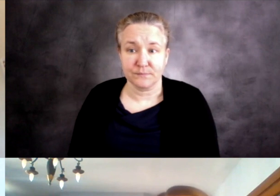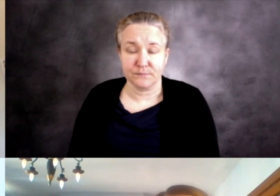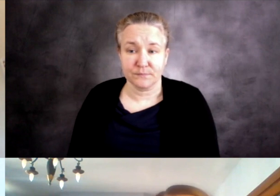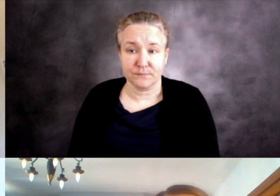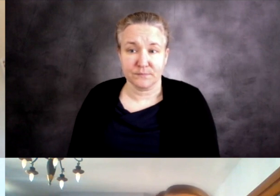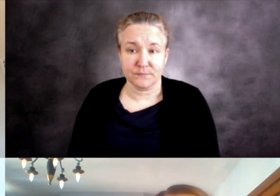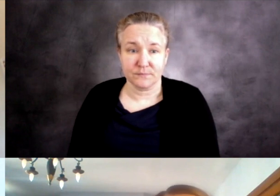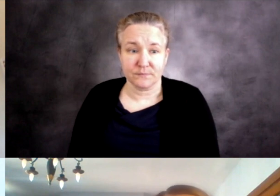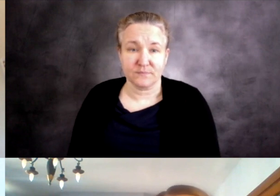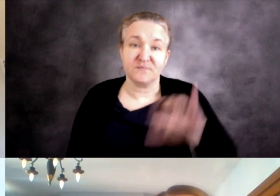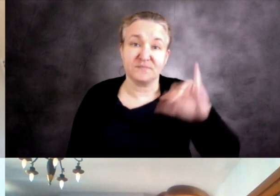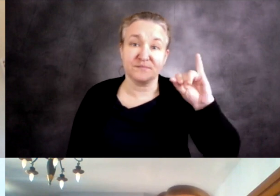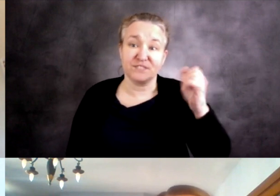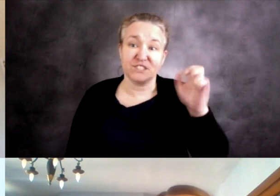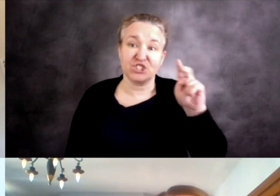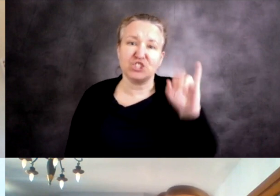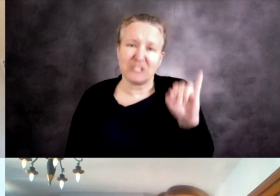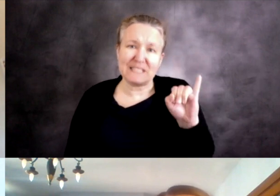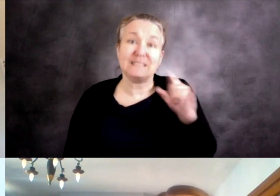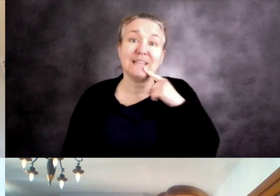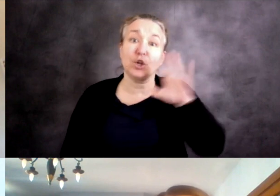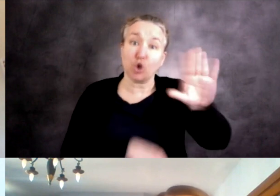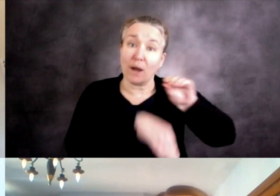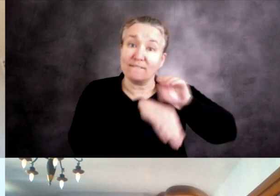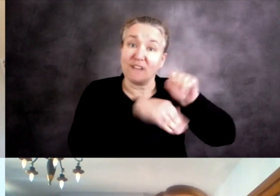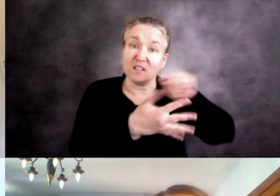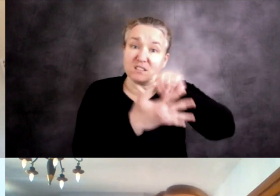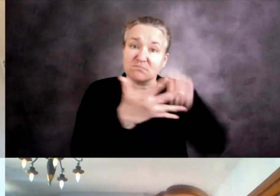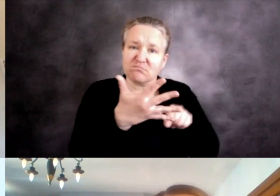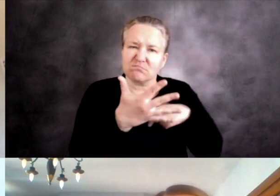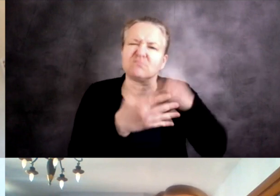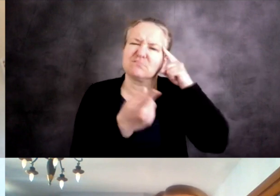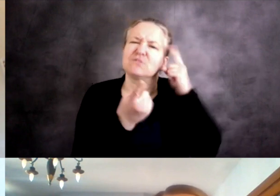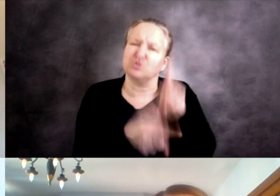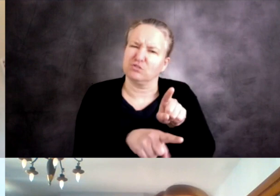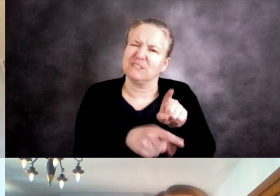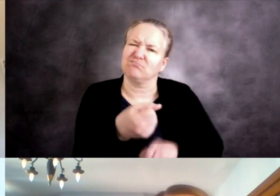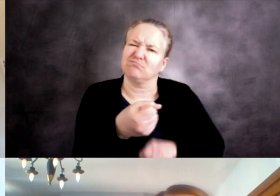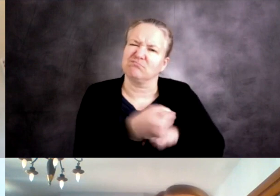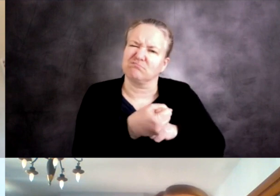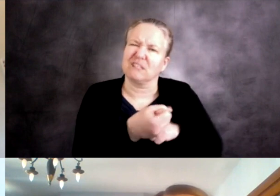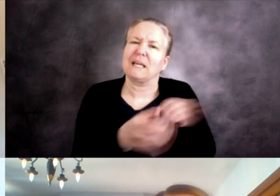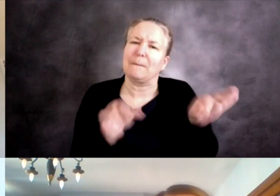No, I would agree with your advice, Maria. I think it's important to look at the source of where the